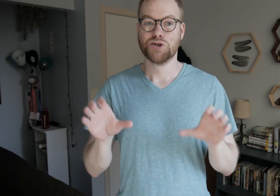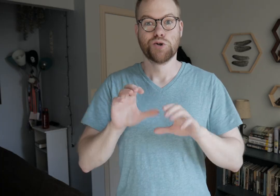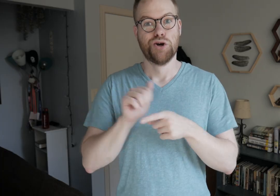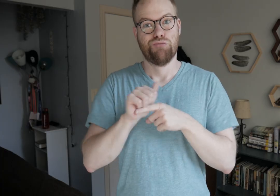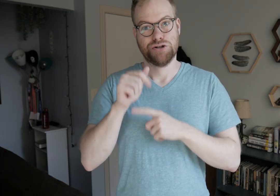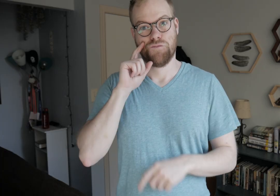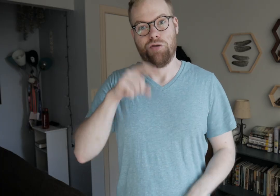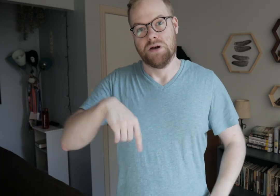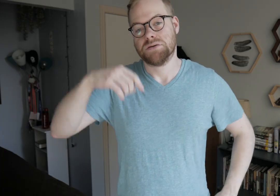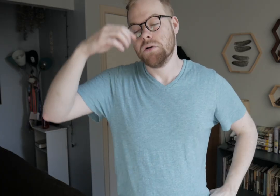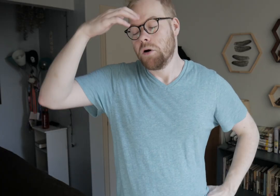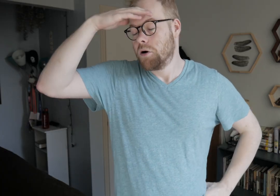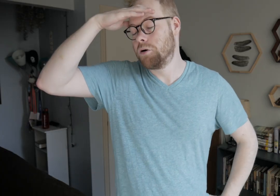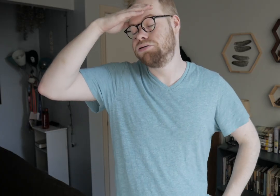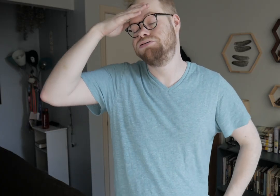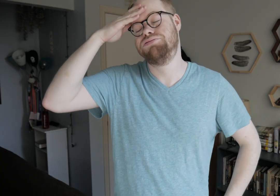Doing rehearsals for this, oh boy.